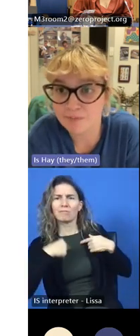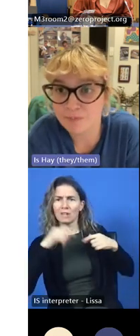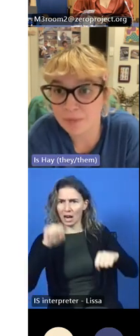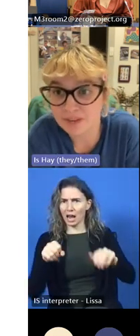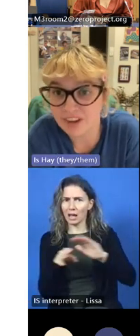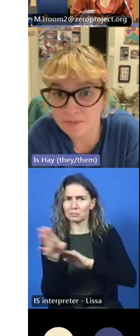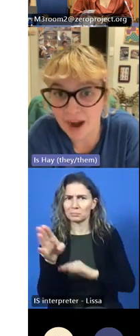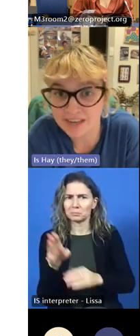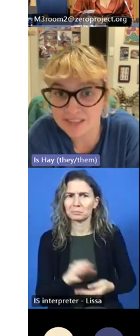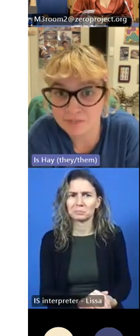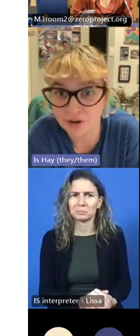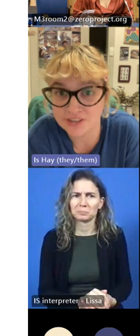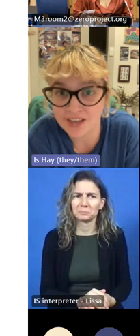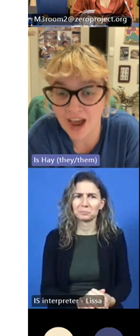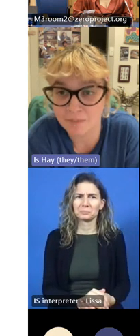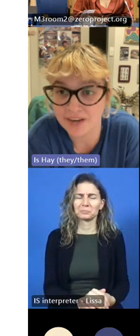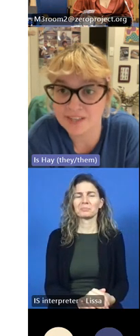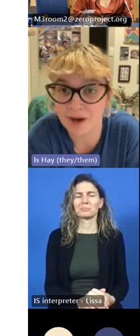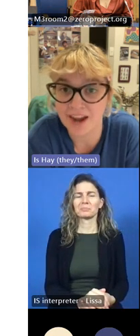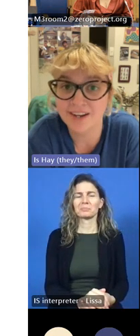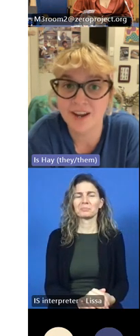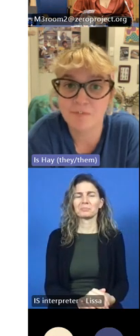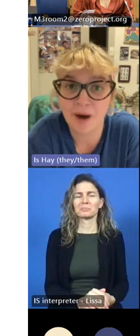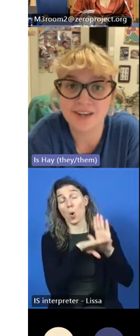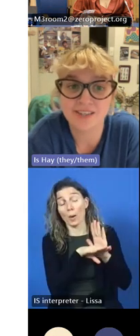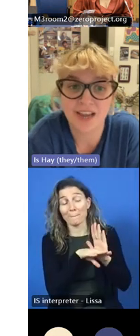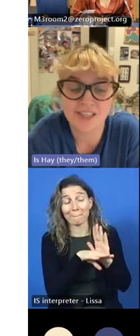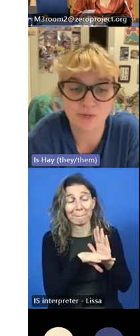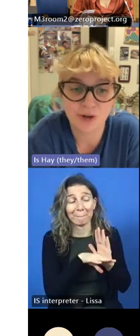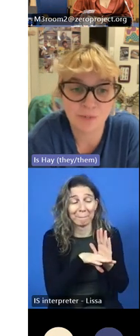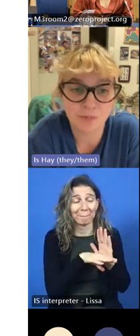I'm probably very biased because it is mine, but our program is very cool and it is a real